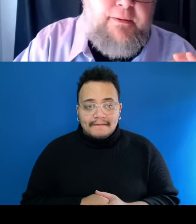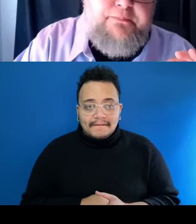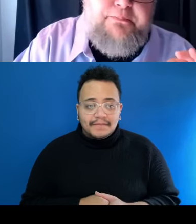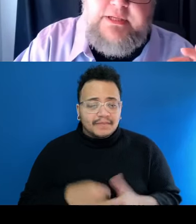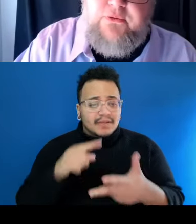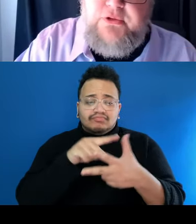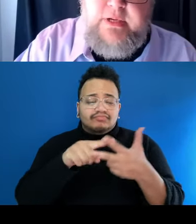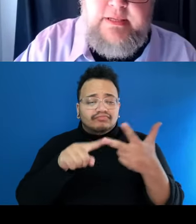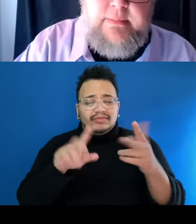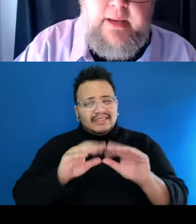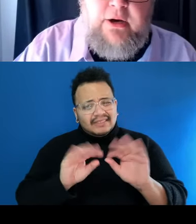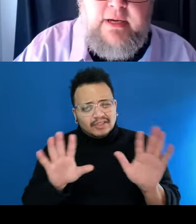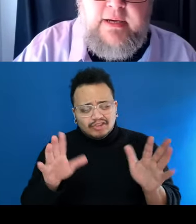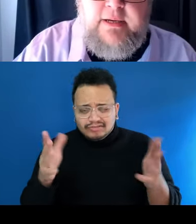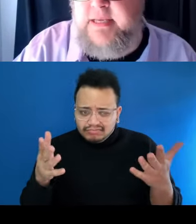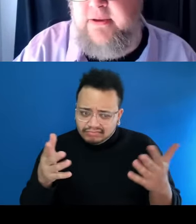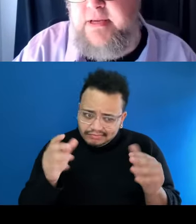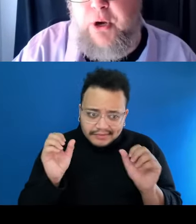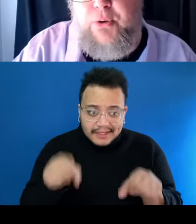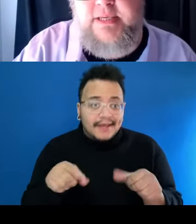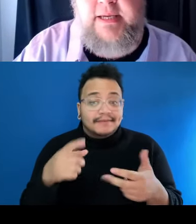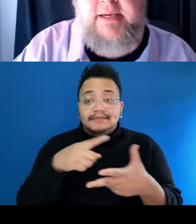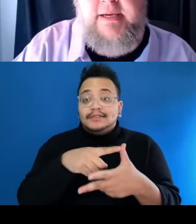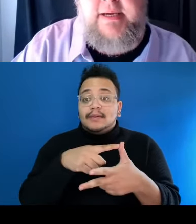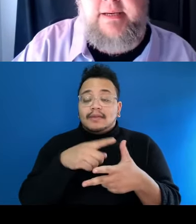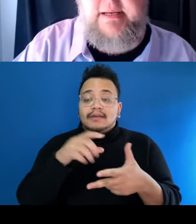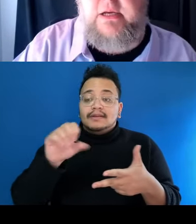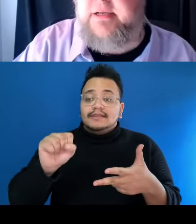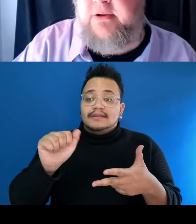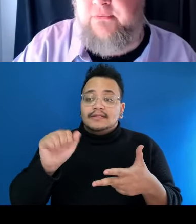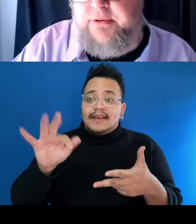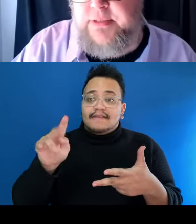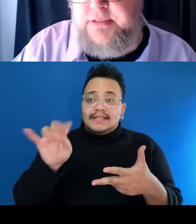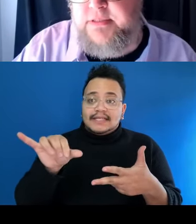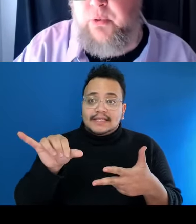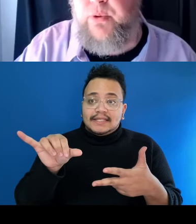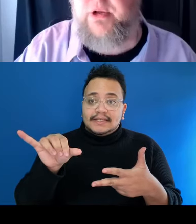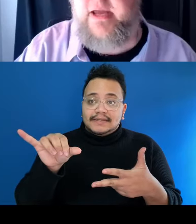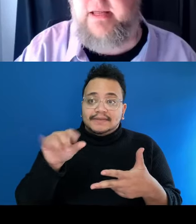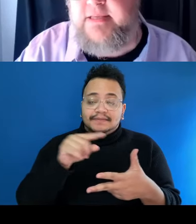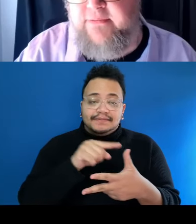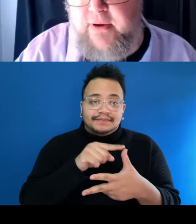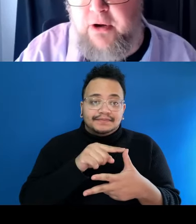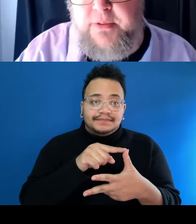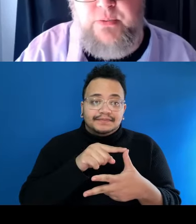So, the first one is about safety opposing neglect and violence. So, when we create safe environments,